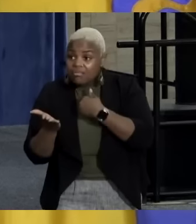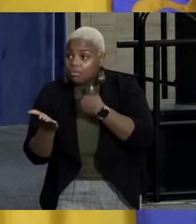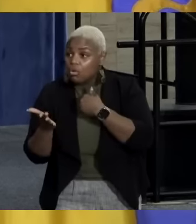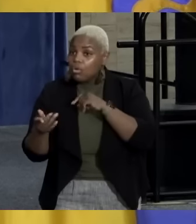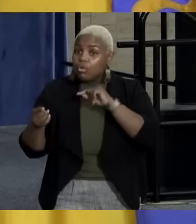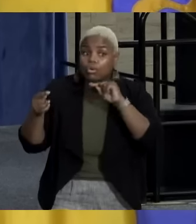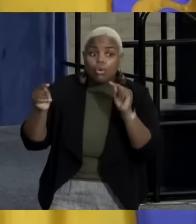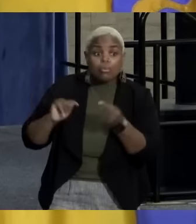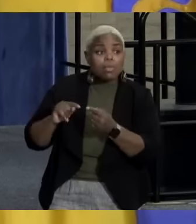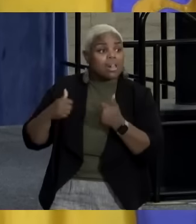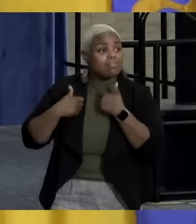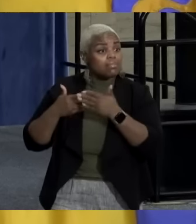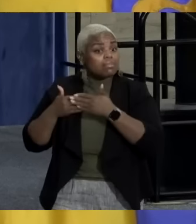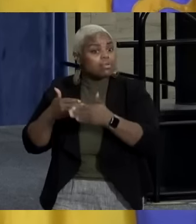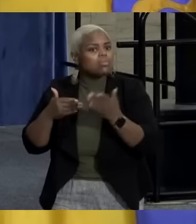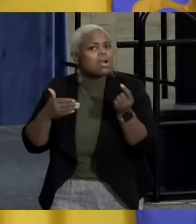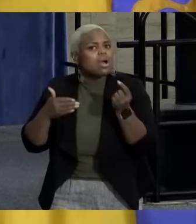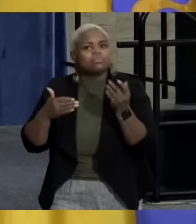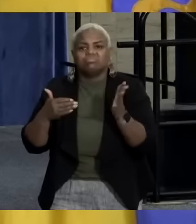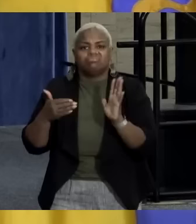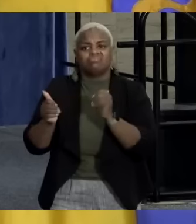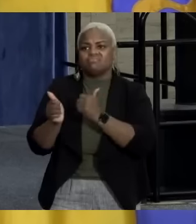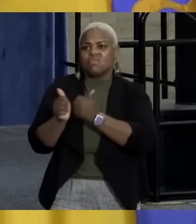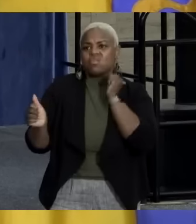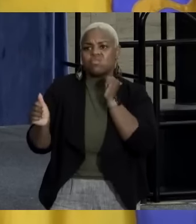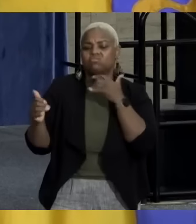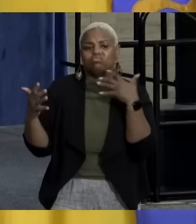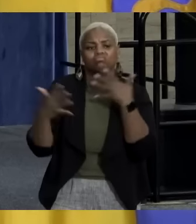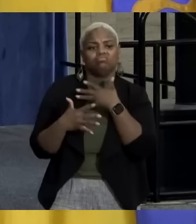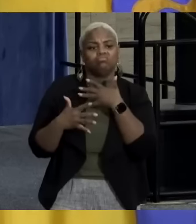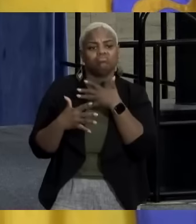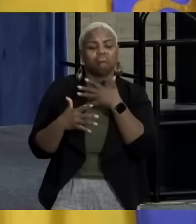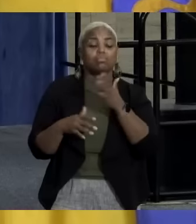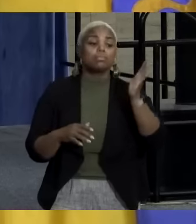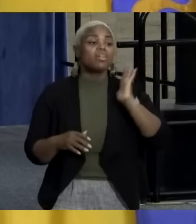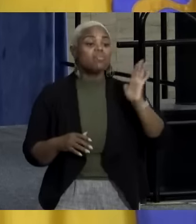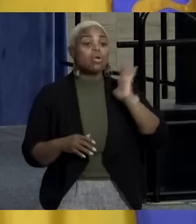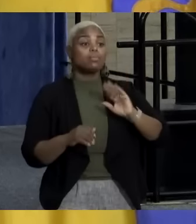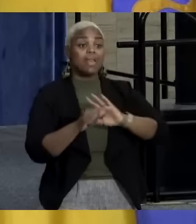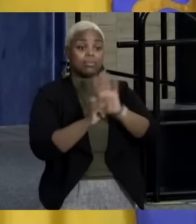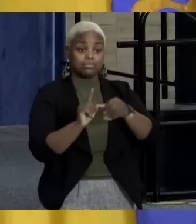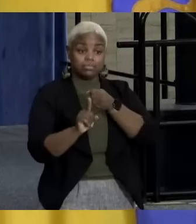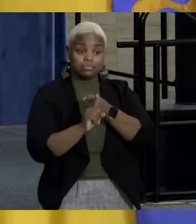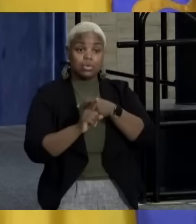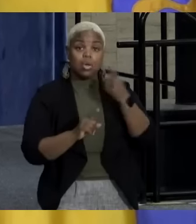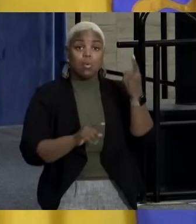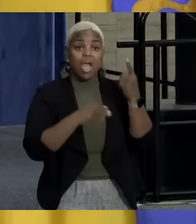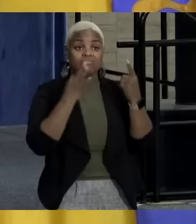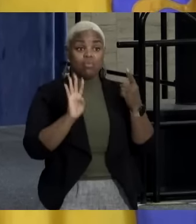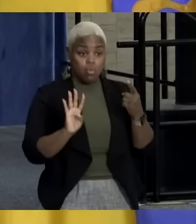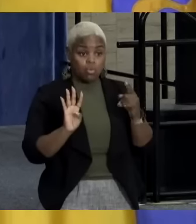Before the panic, one in four women used hormone replacement therapy. Today, it's fewer than one